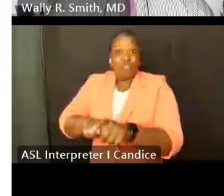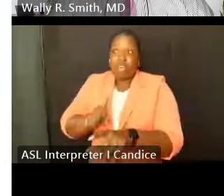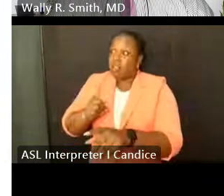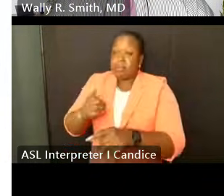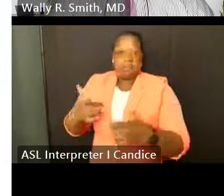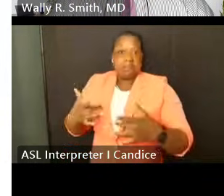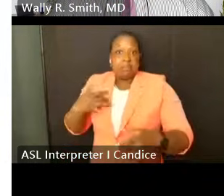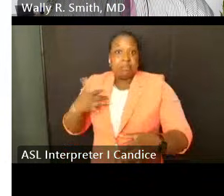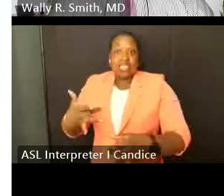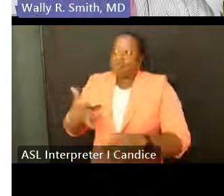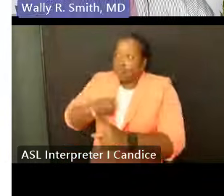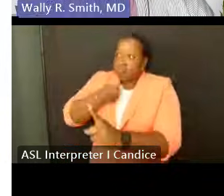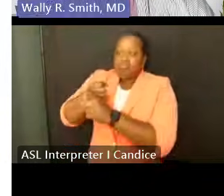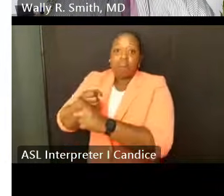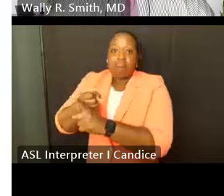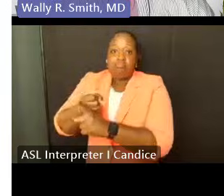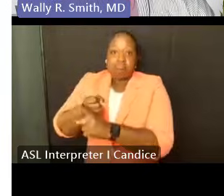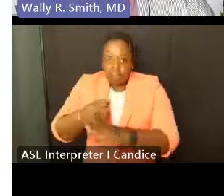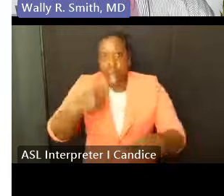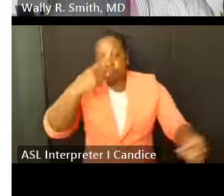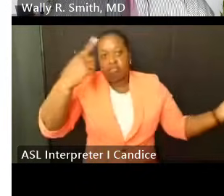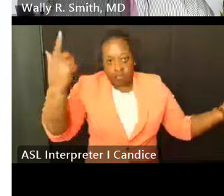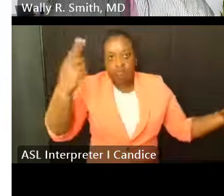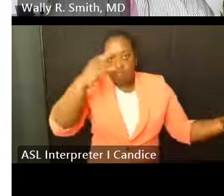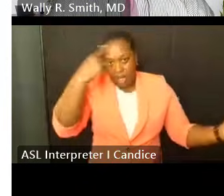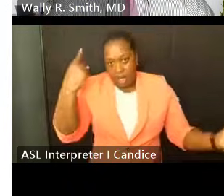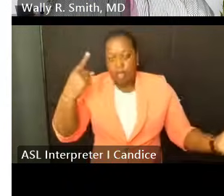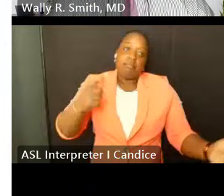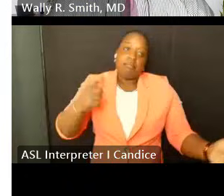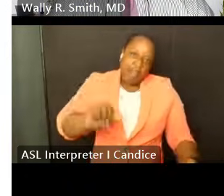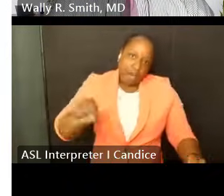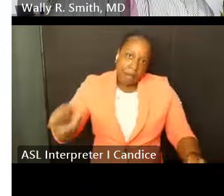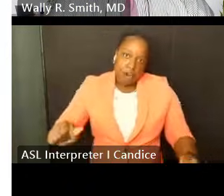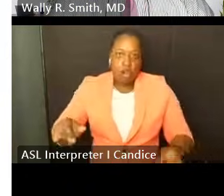and particularly when enrolling people in clinical trials for sickle cell.